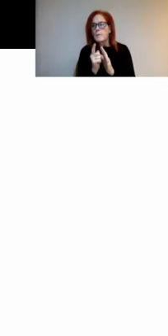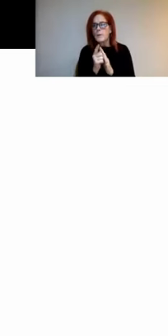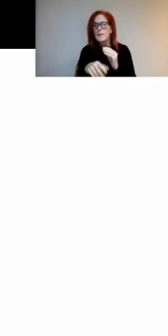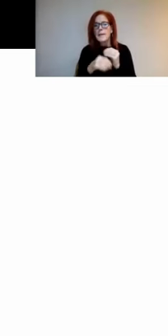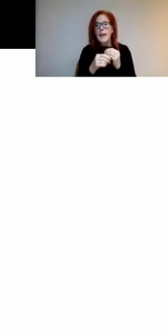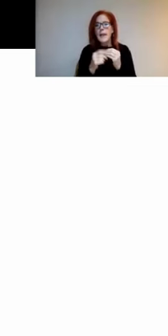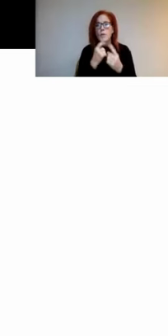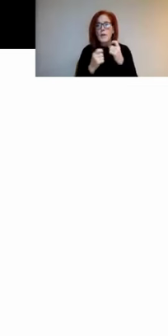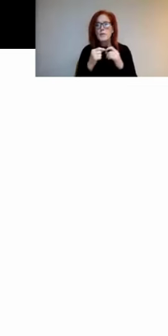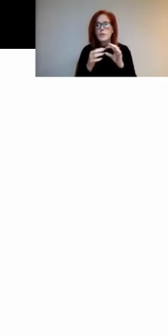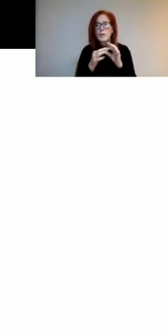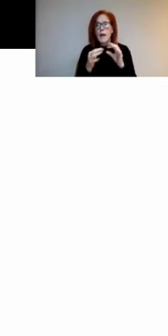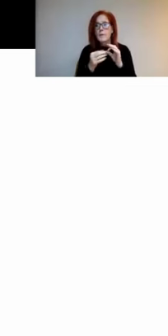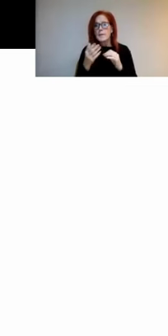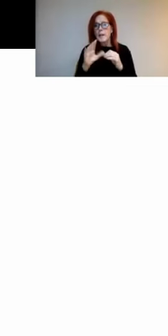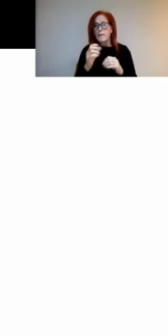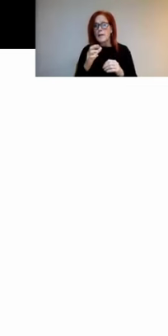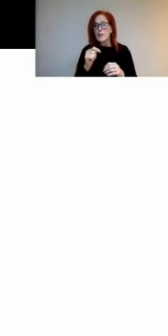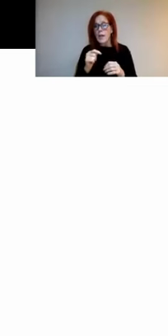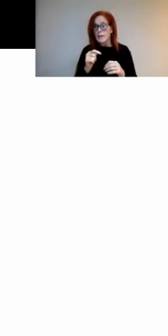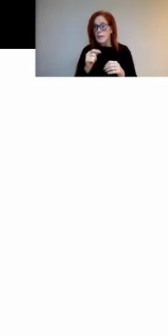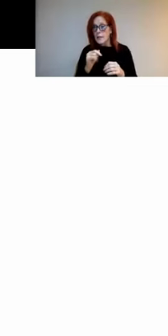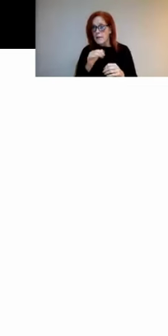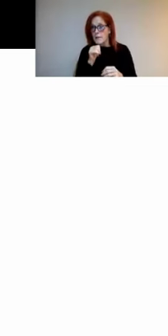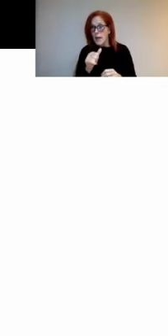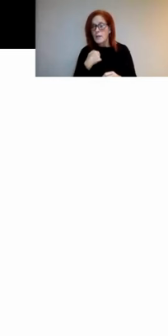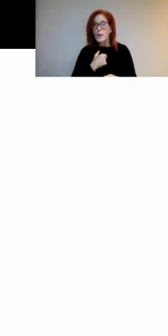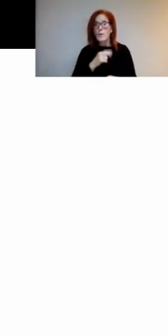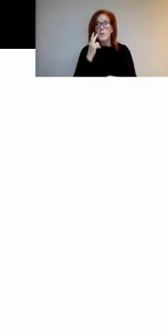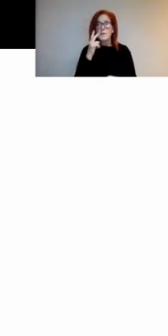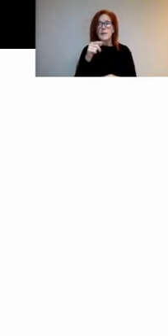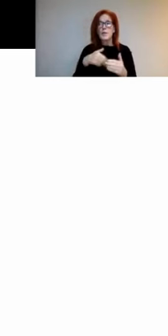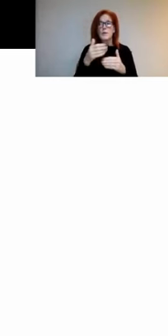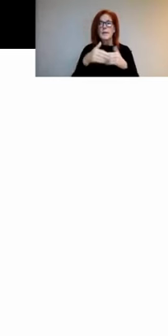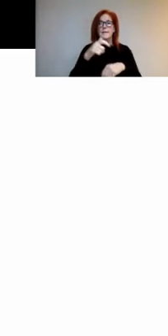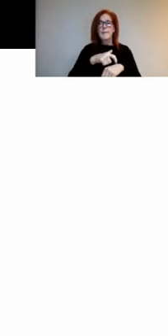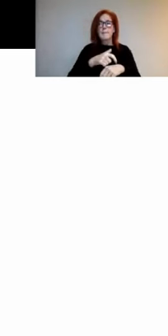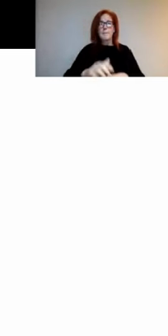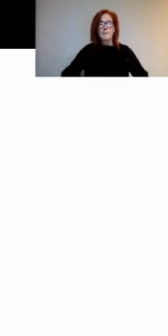So keep an eye on our website for those. We're also going to be having our annual reporting meeting from the -- CAPER consolidated action planning eval ago withs report. I might have gotten that a little bit wrong but it's our annual report to HUD about what we accomplished the previous year, and that will be March 15.